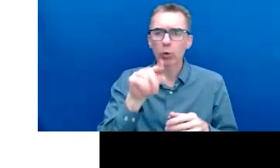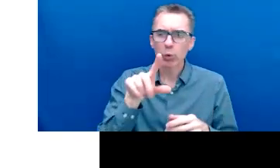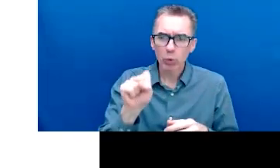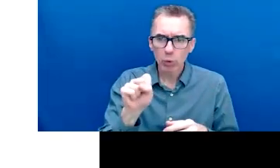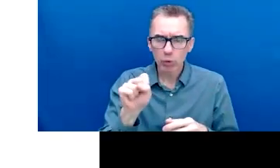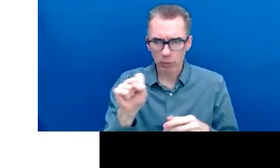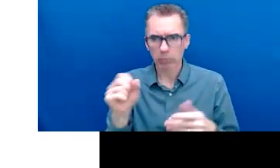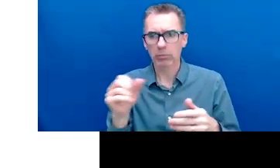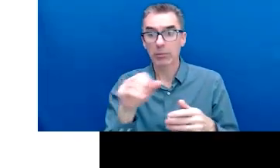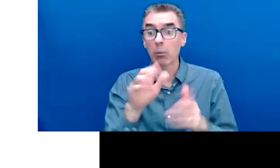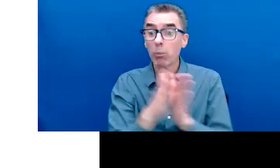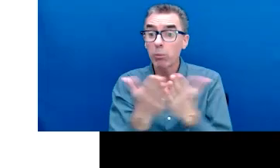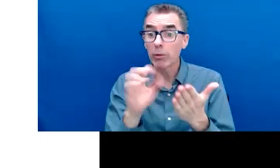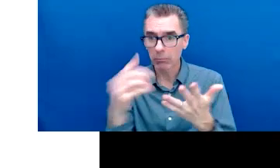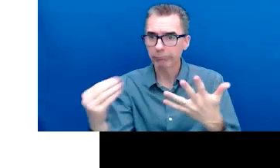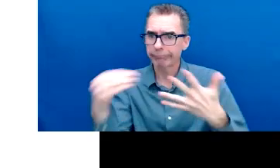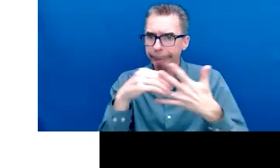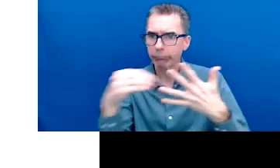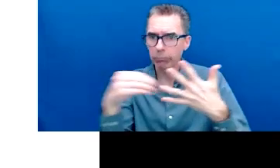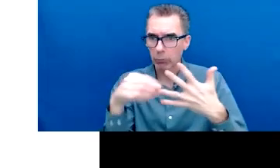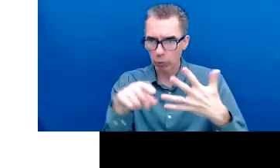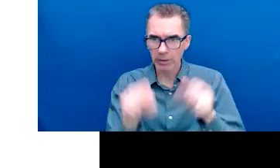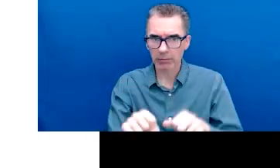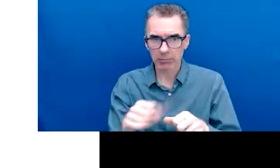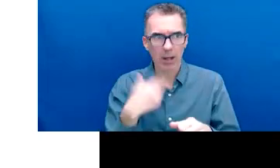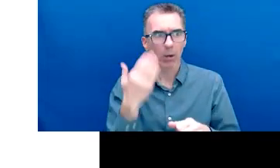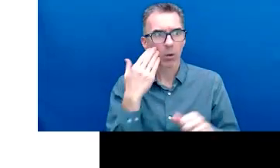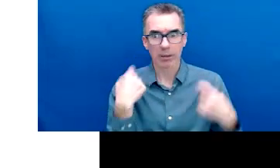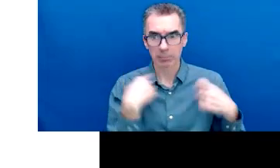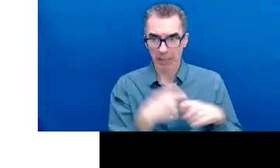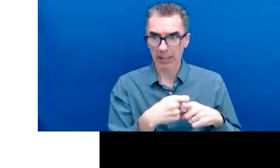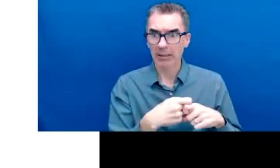So I know our instructors in Spanish use, are they using LibreTexts or they use